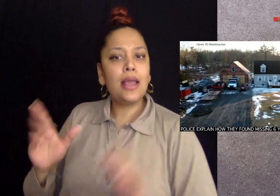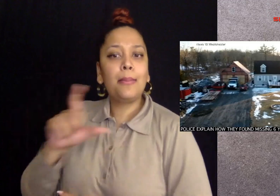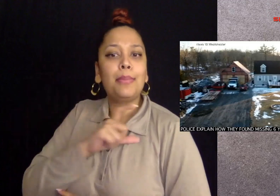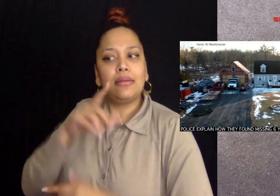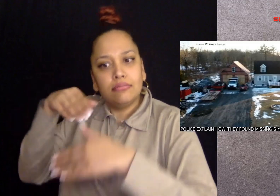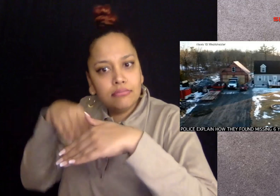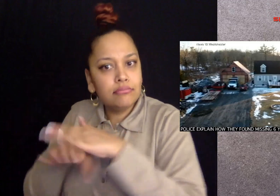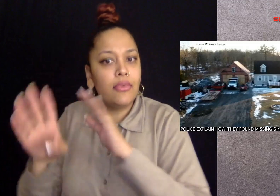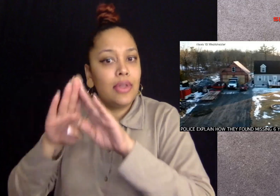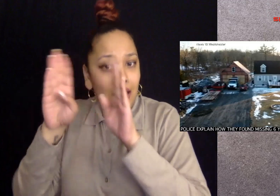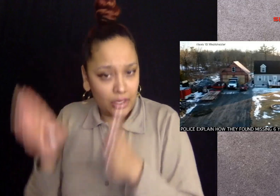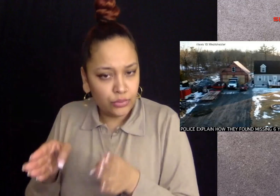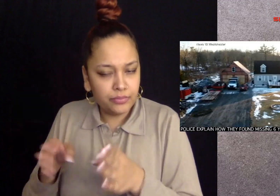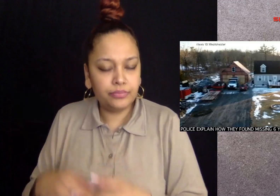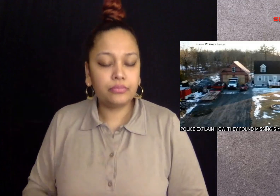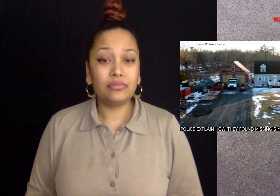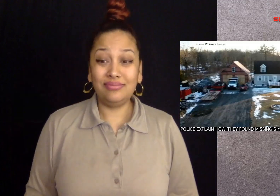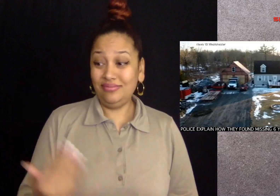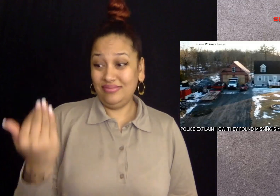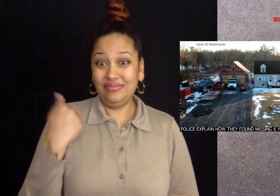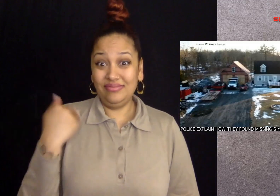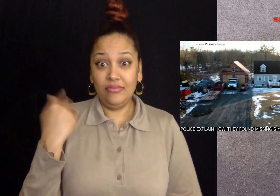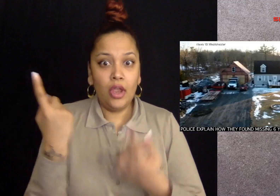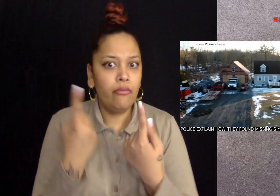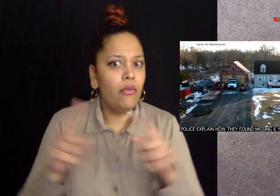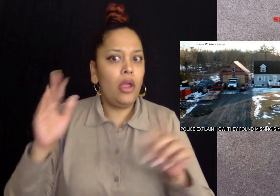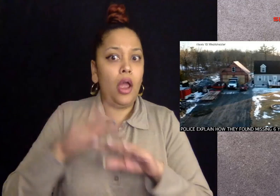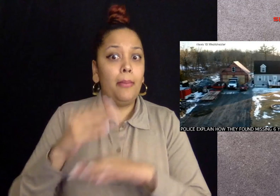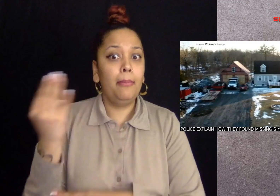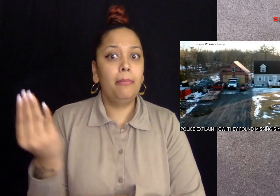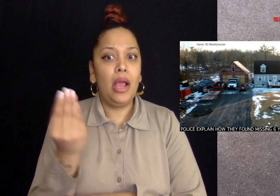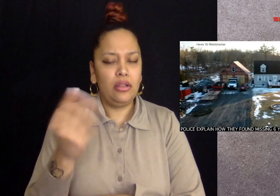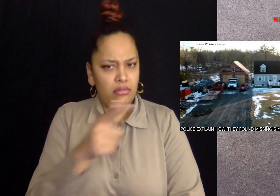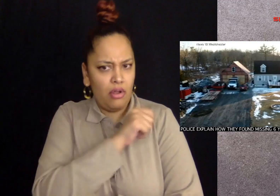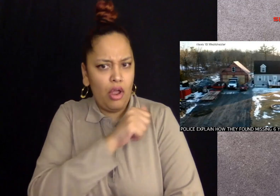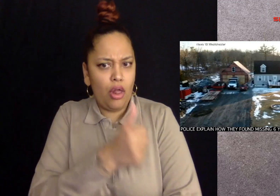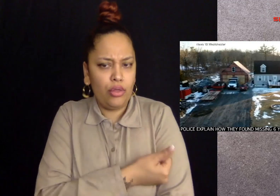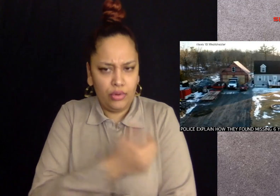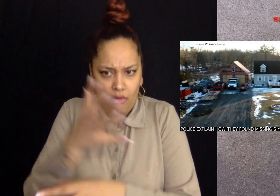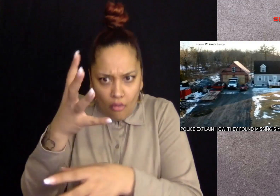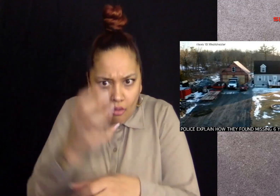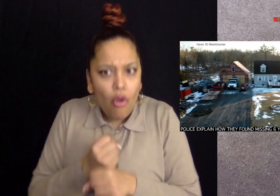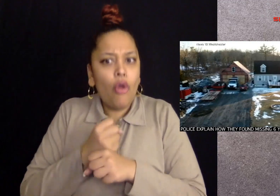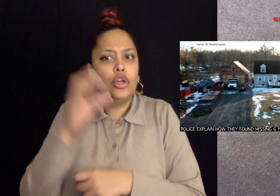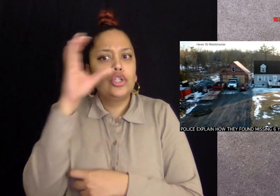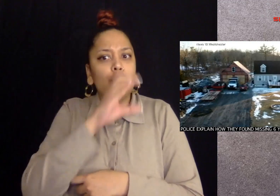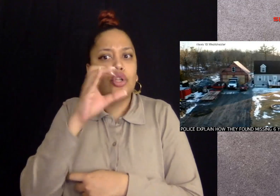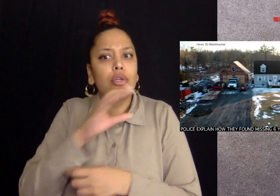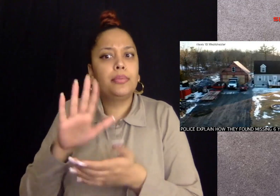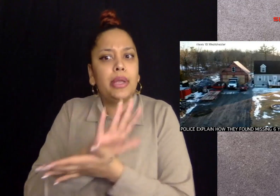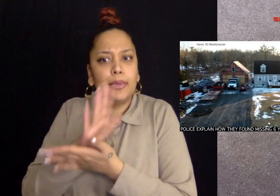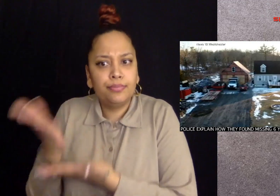warrant the owners refused to give police access to the house finally on Monday authorities